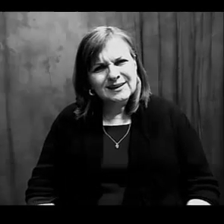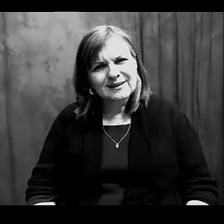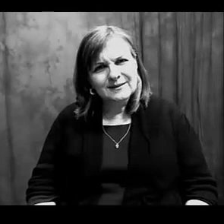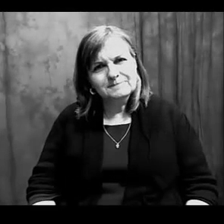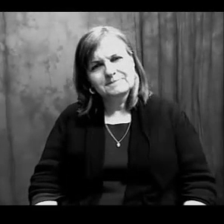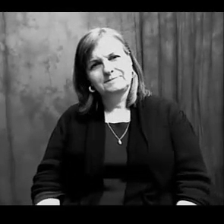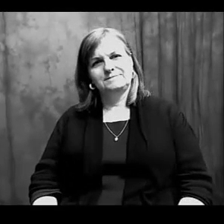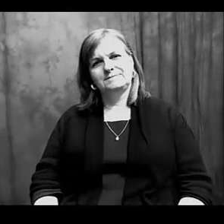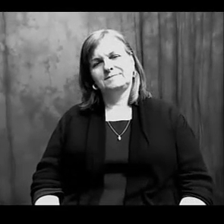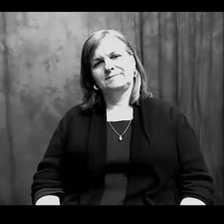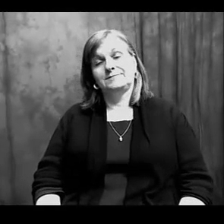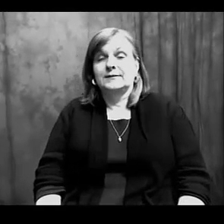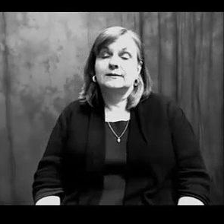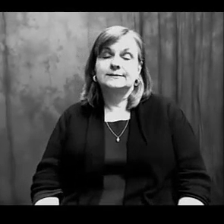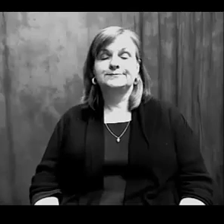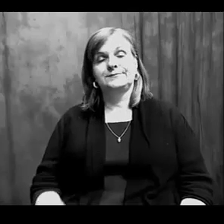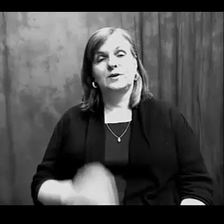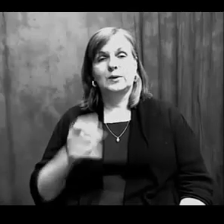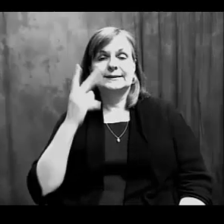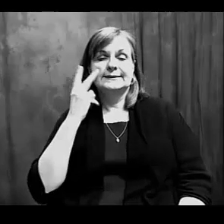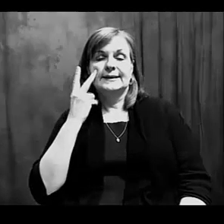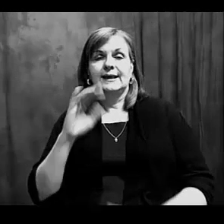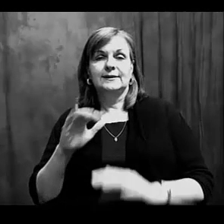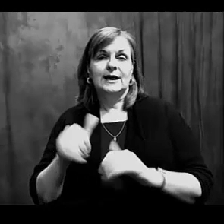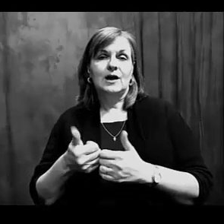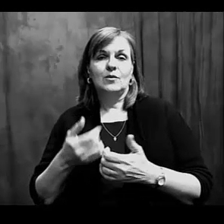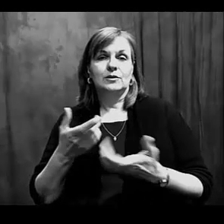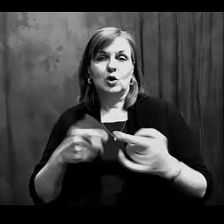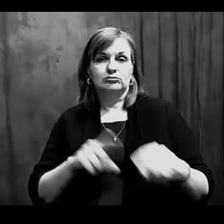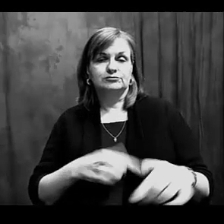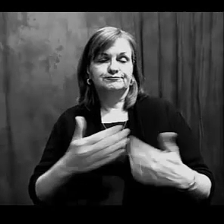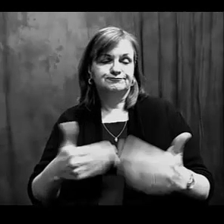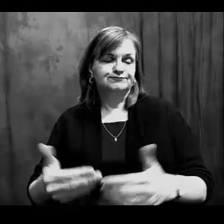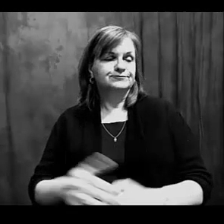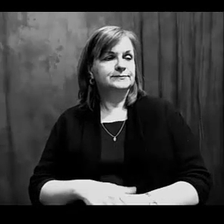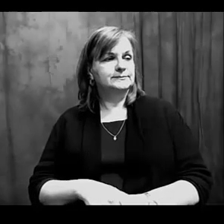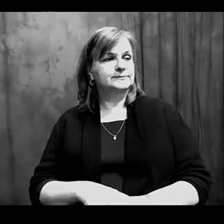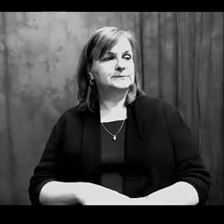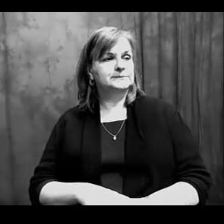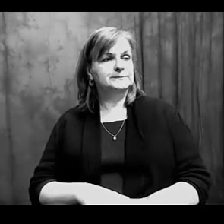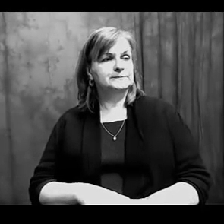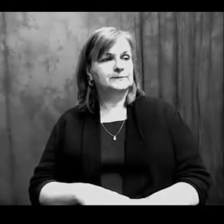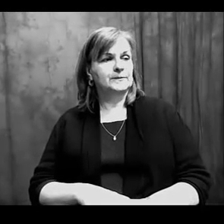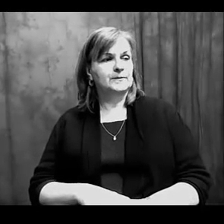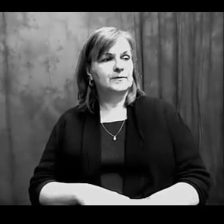seriously!??! ok -- well let's see how this works